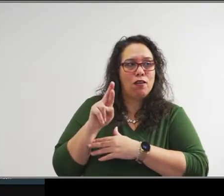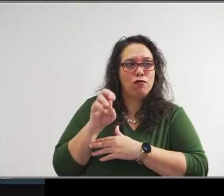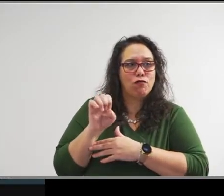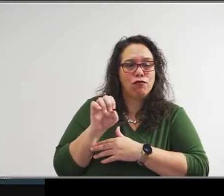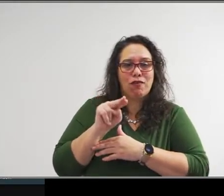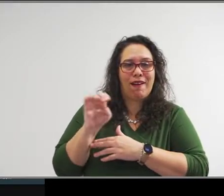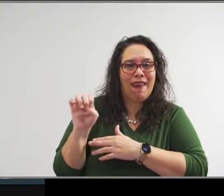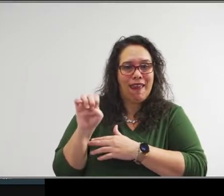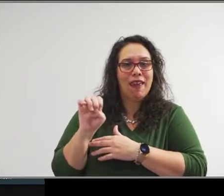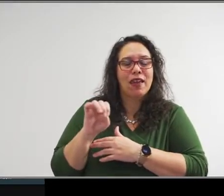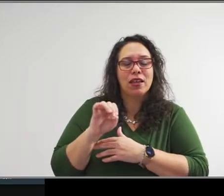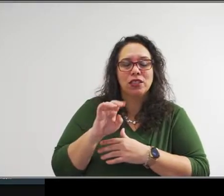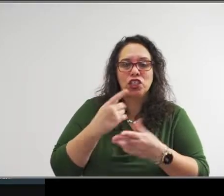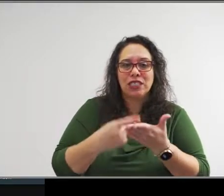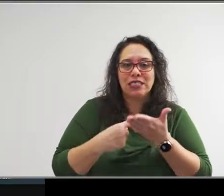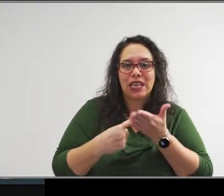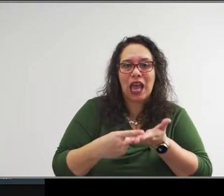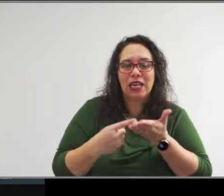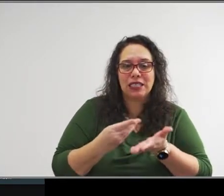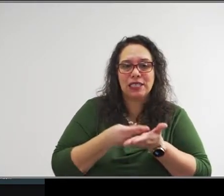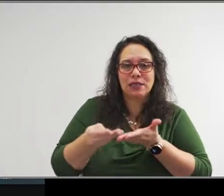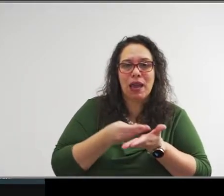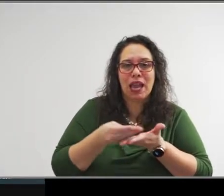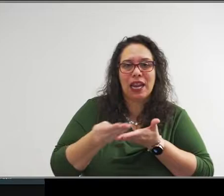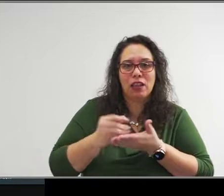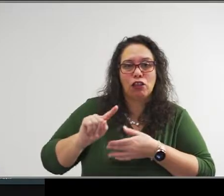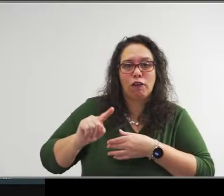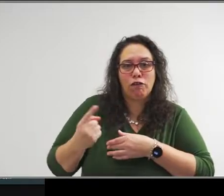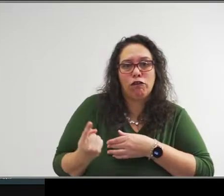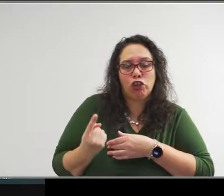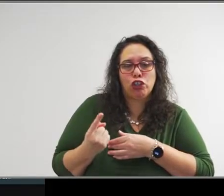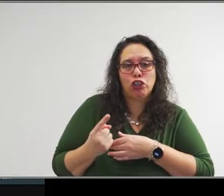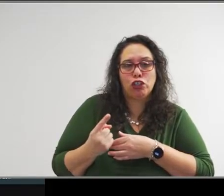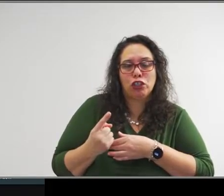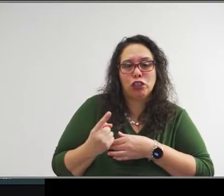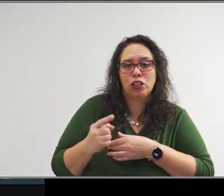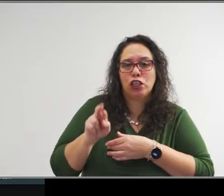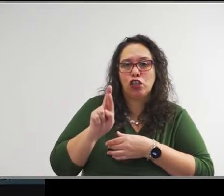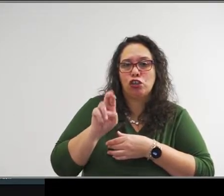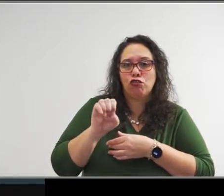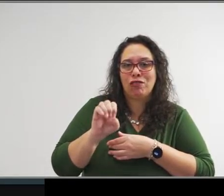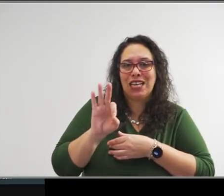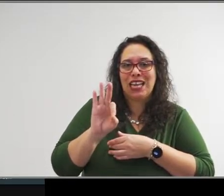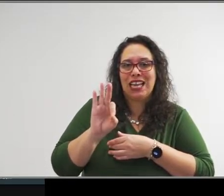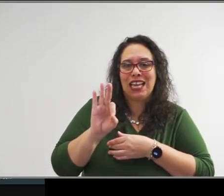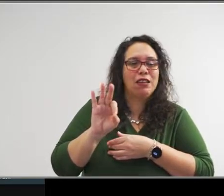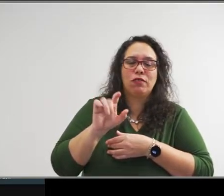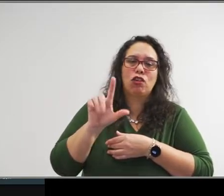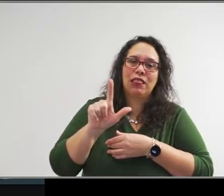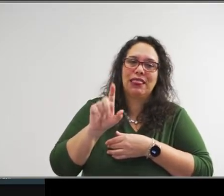to discuss our of the first relief package and we anxiously await the definitive amount of money